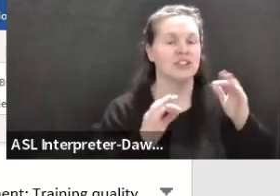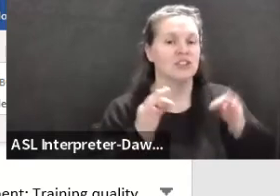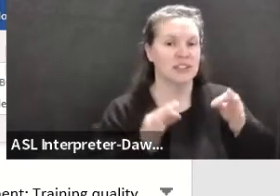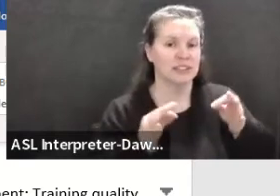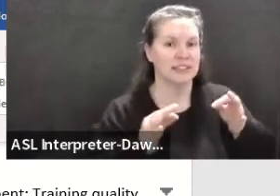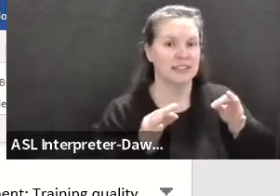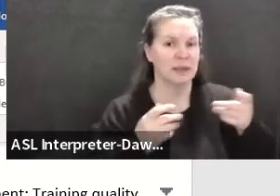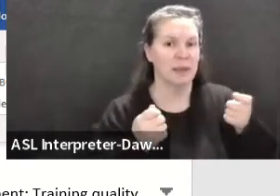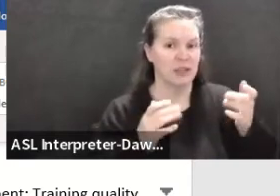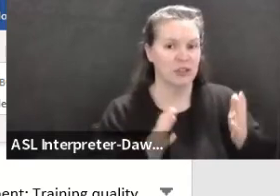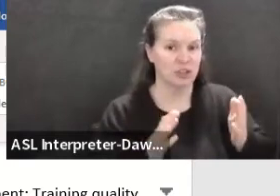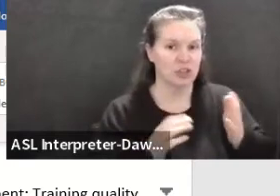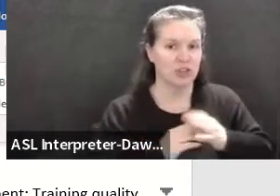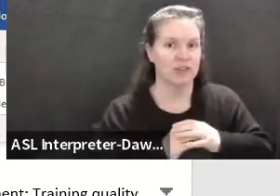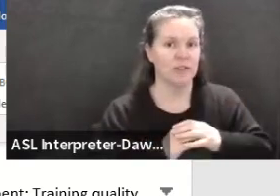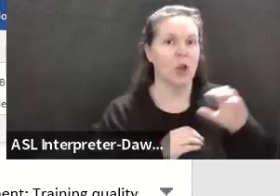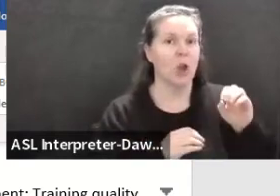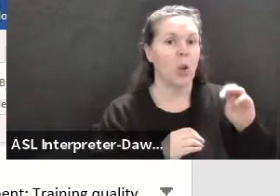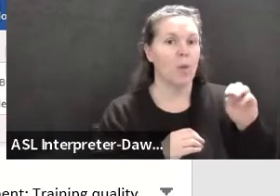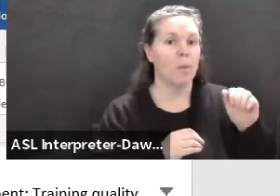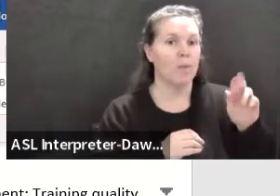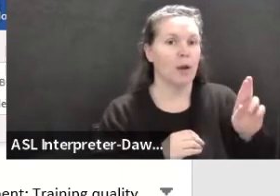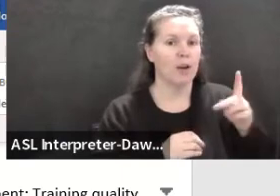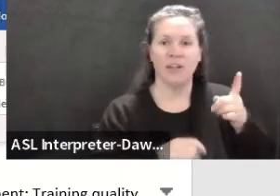health equity and justice manager, Omar. And he can't be here today,